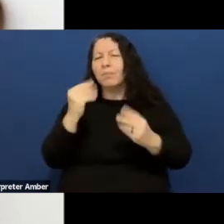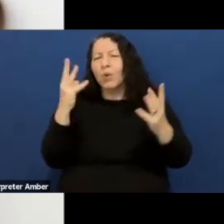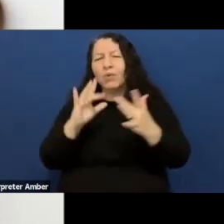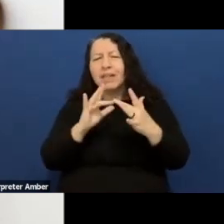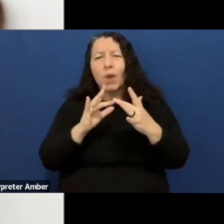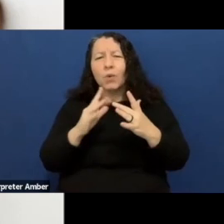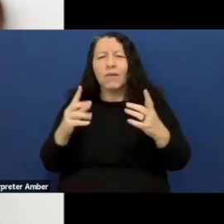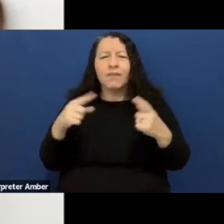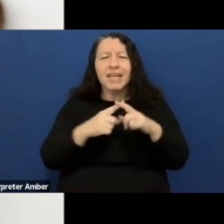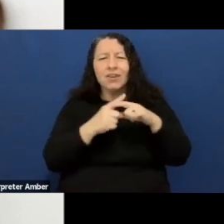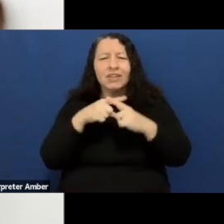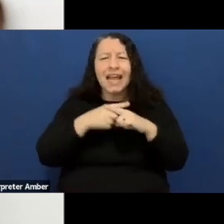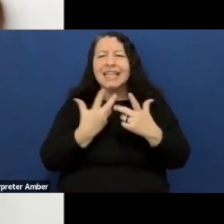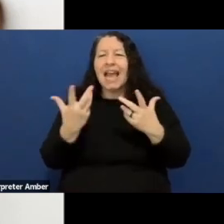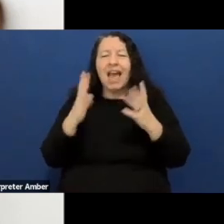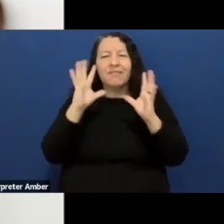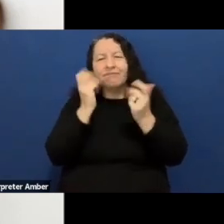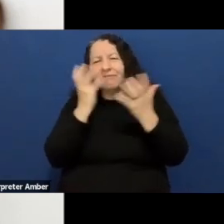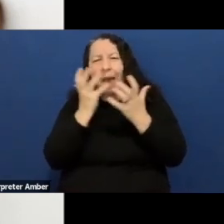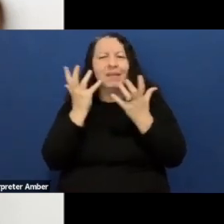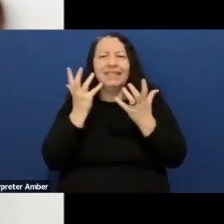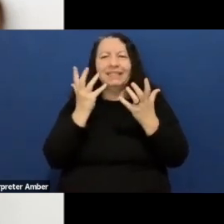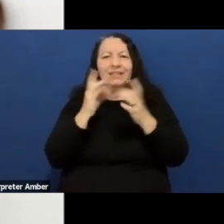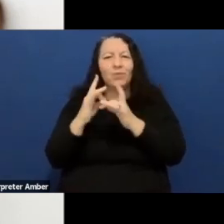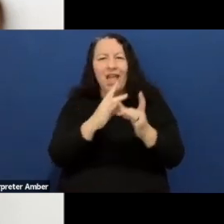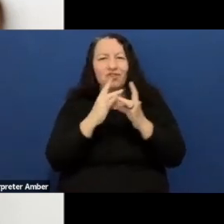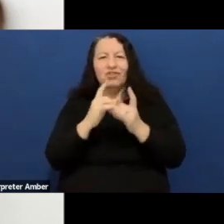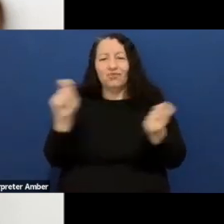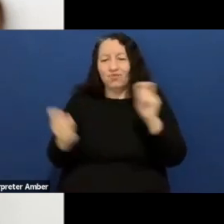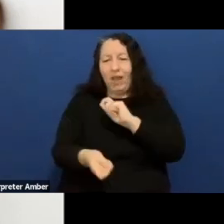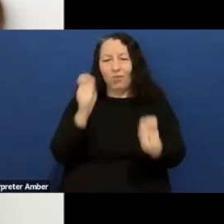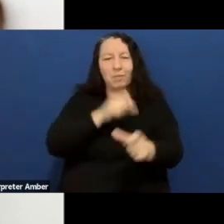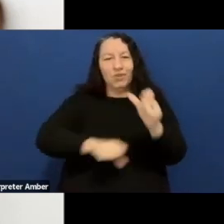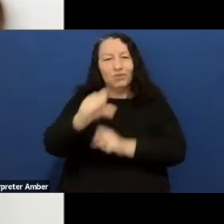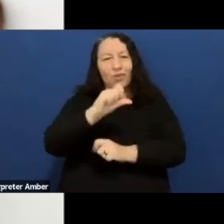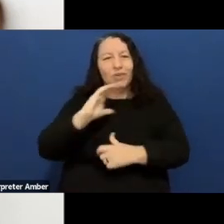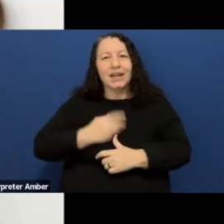virtual gathering are a beautiful network of intersecting and fantabulous relations,